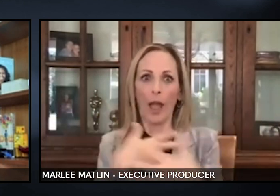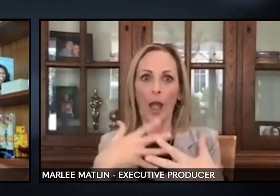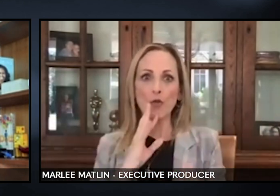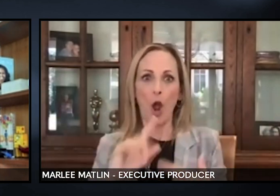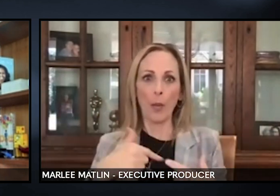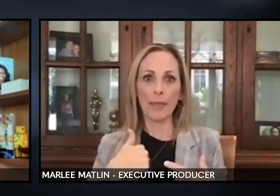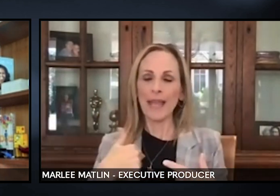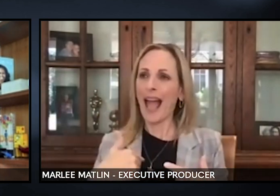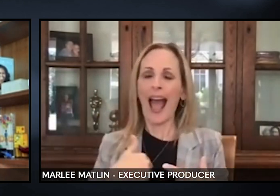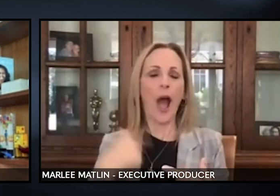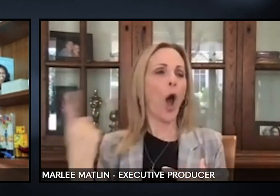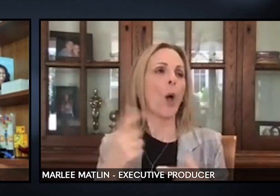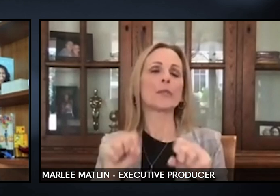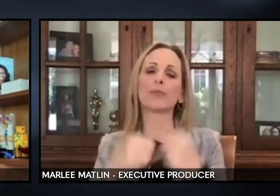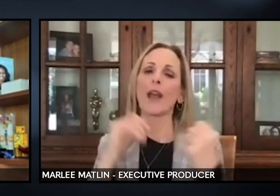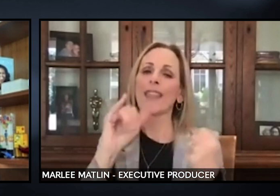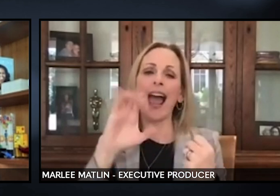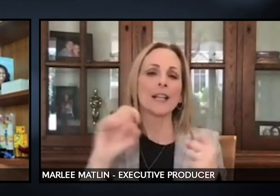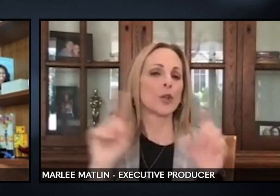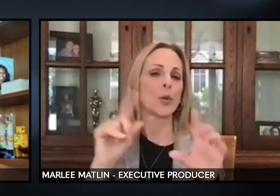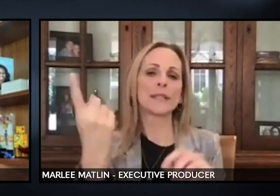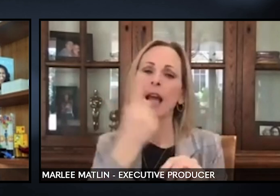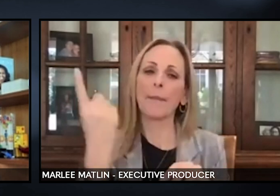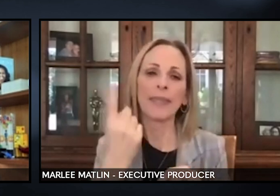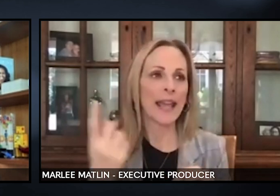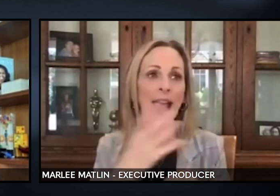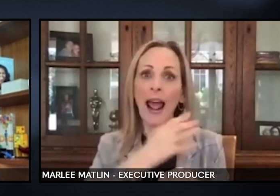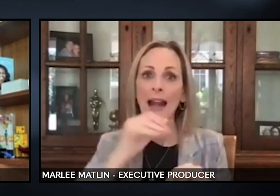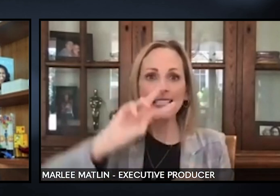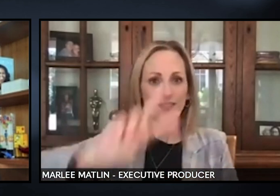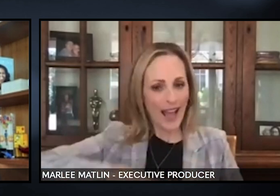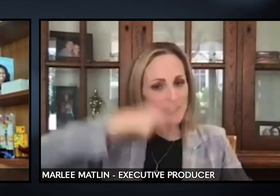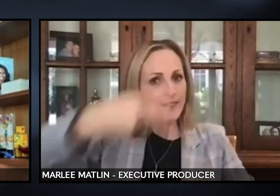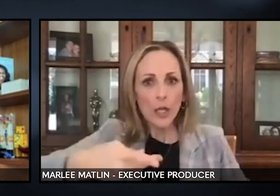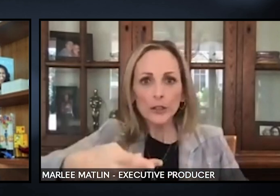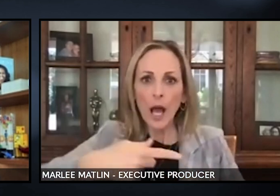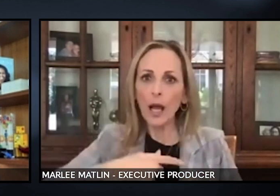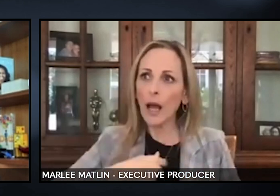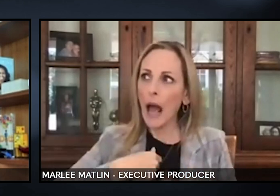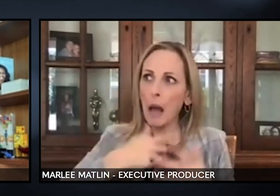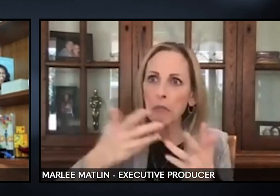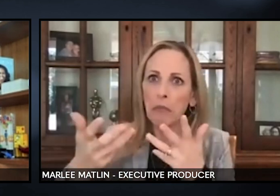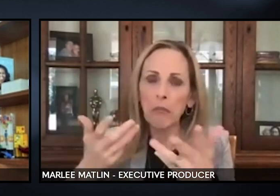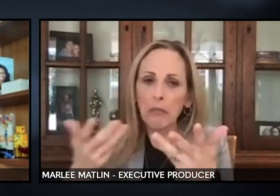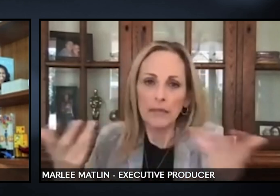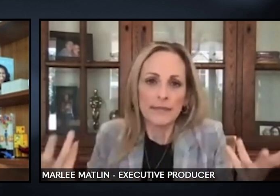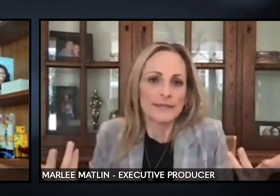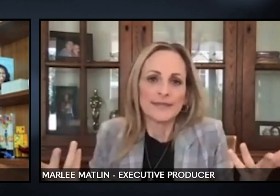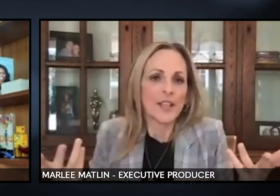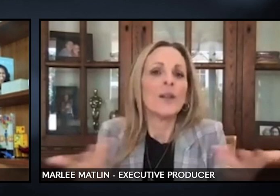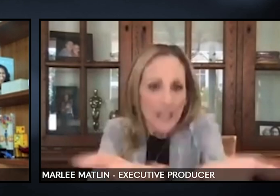incorporate this into the process? I always am the one who breaks the ice. I'm always the one to... Colman: Same here.